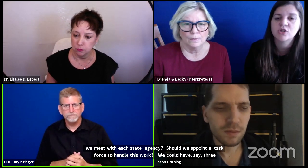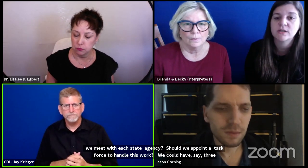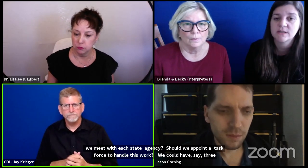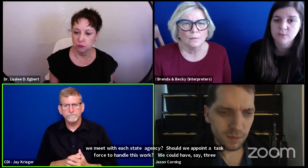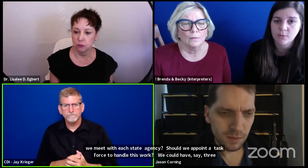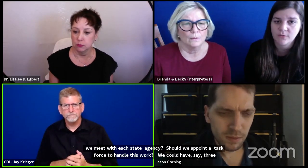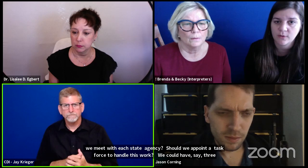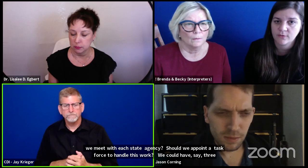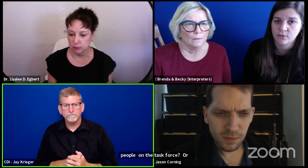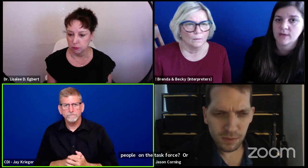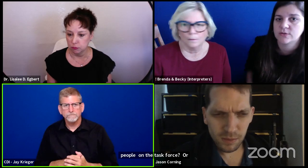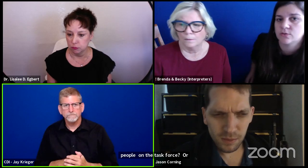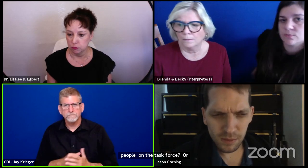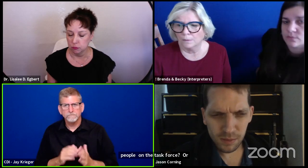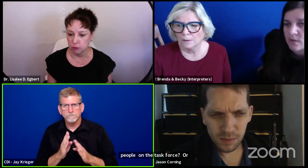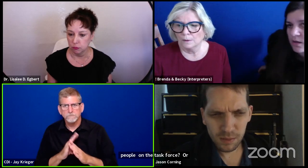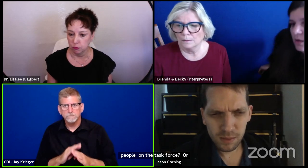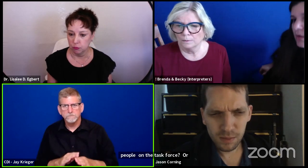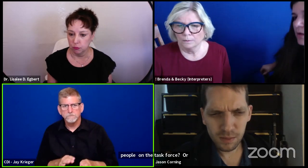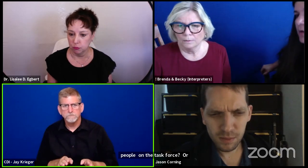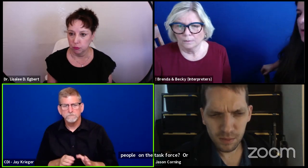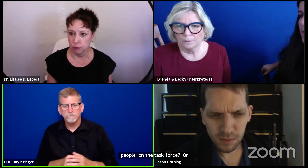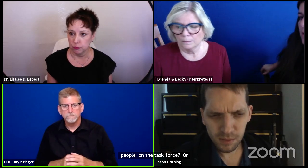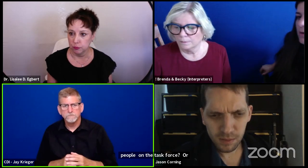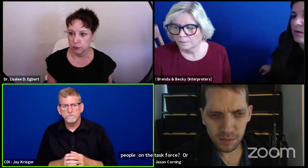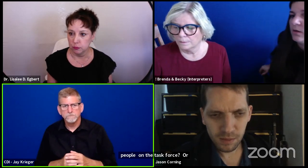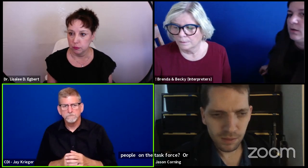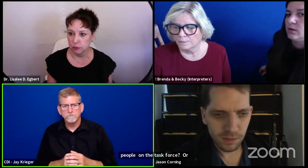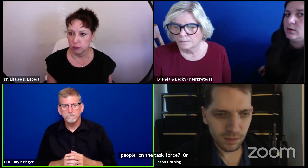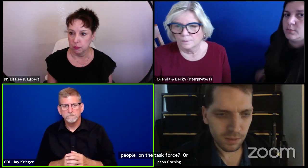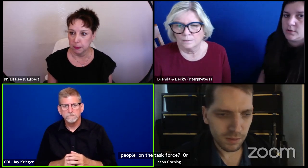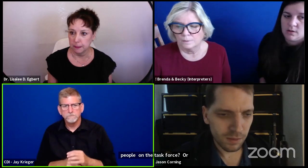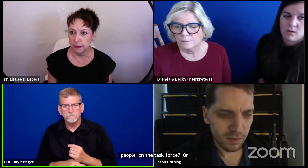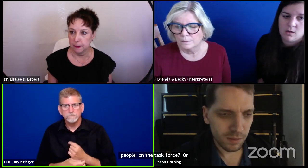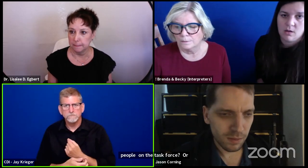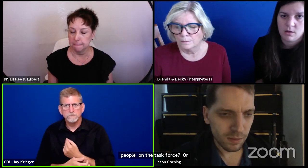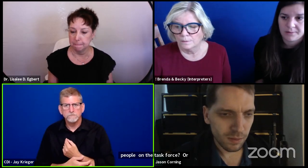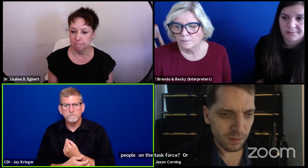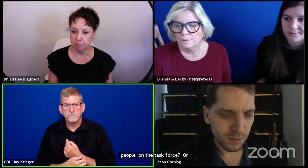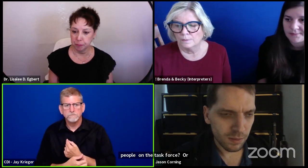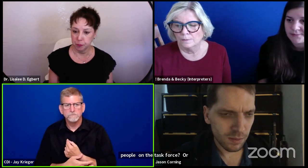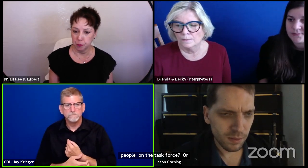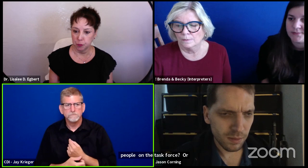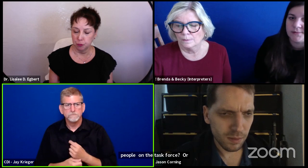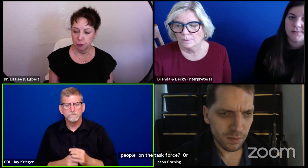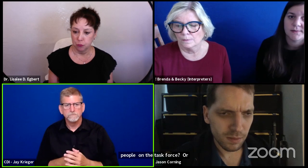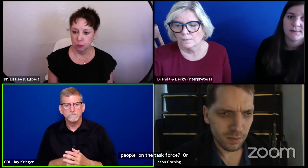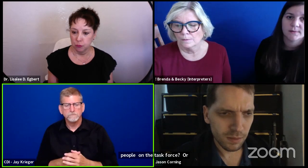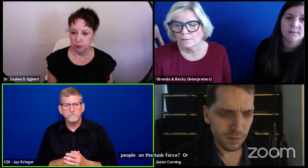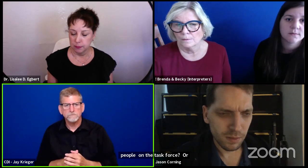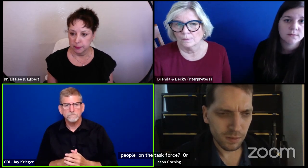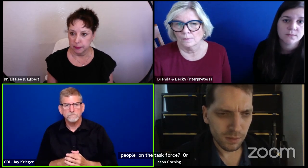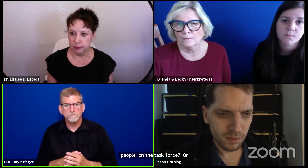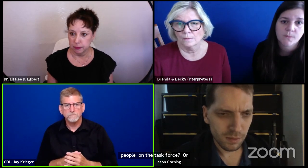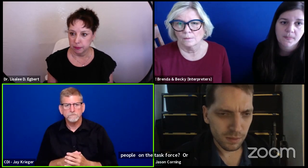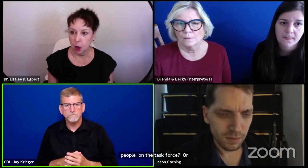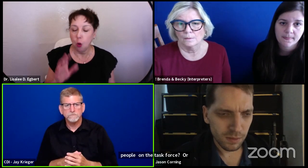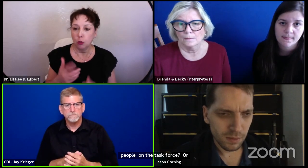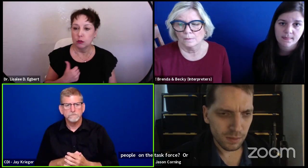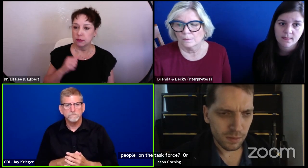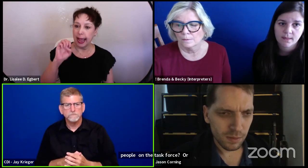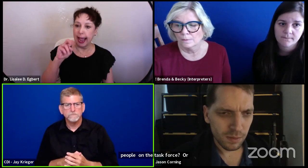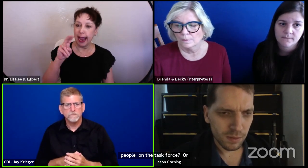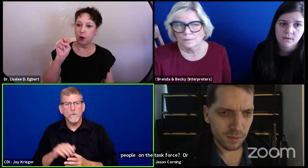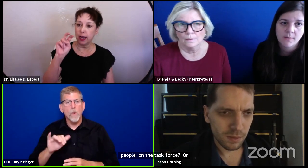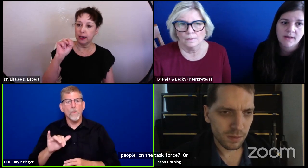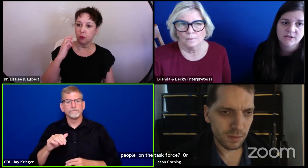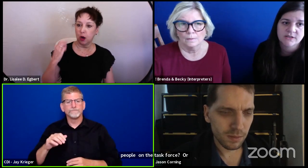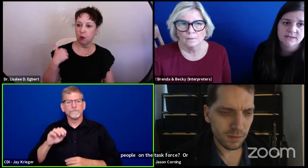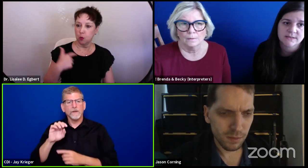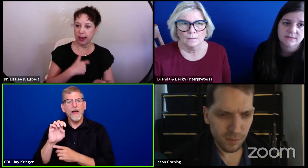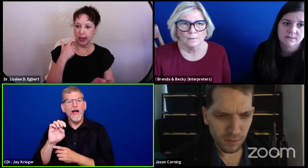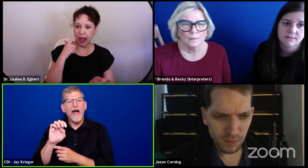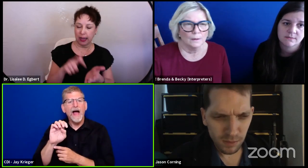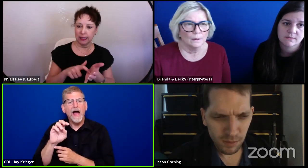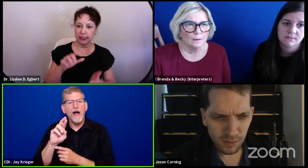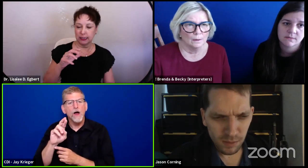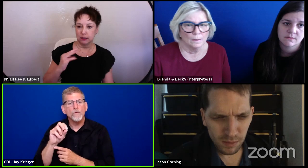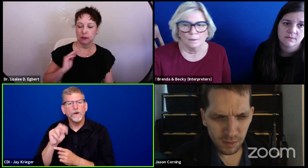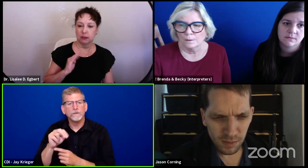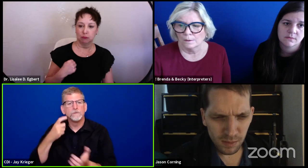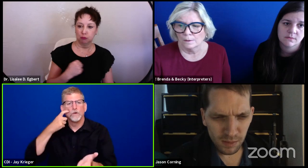Should this go before the full council.